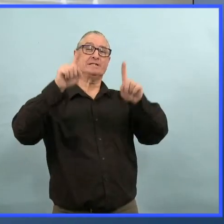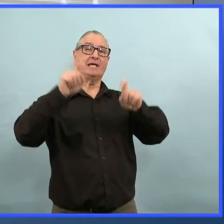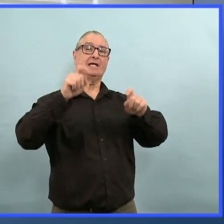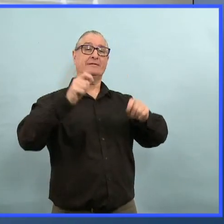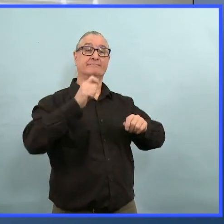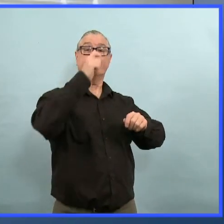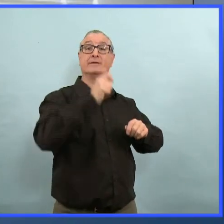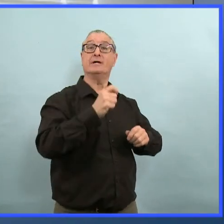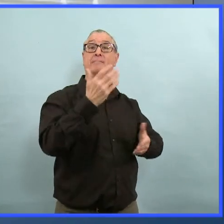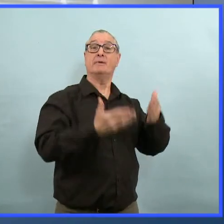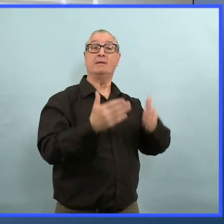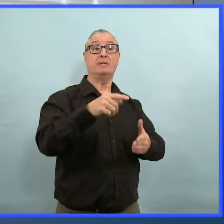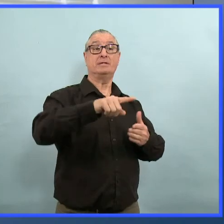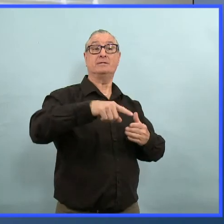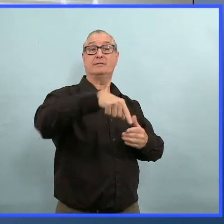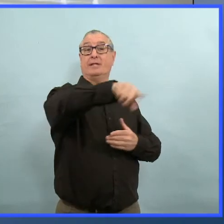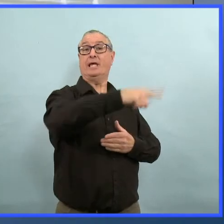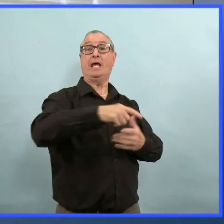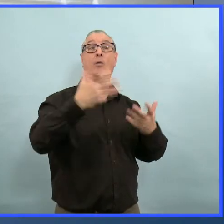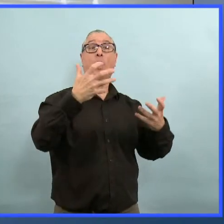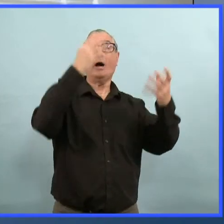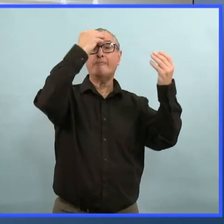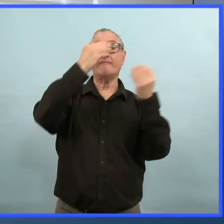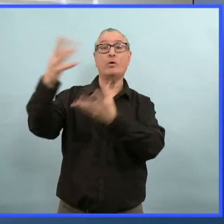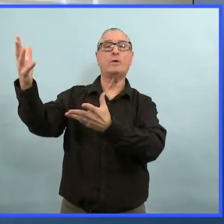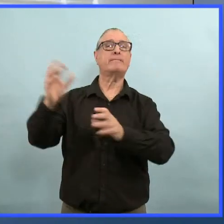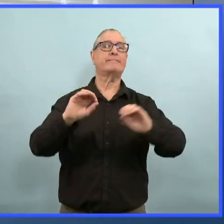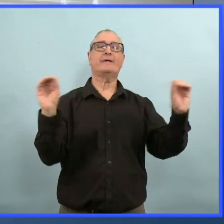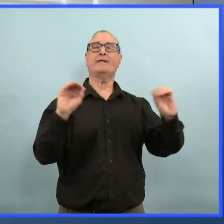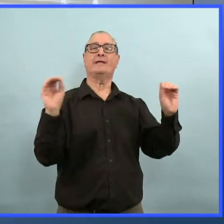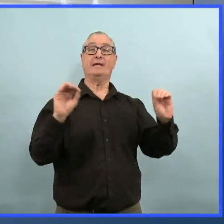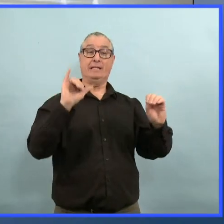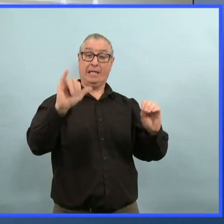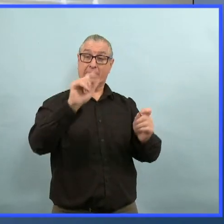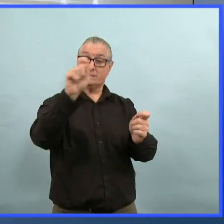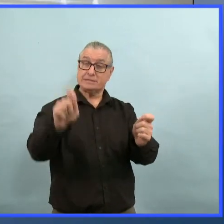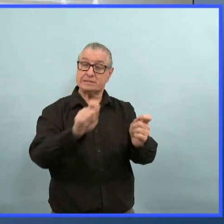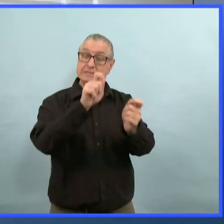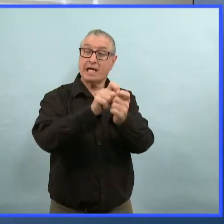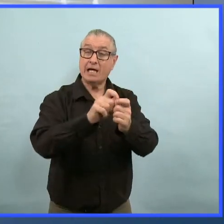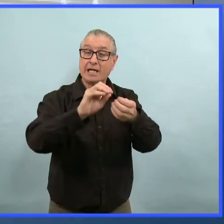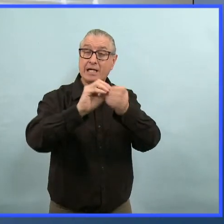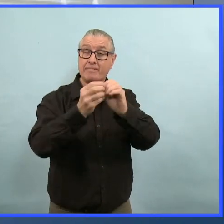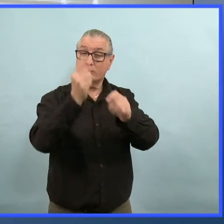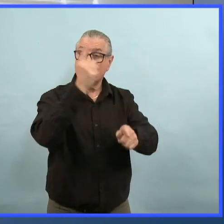of the specifics in in the health care setting but the same thing we're seeing very little demand on